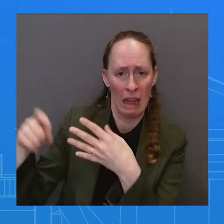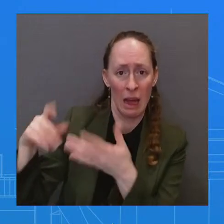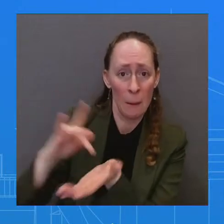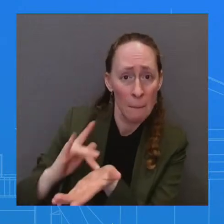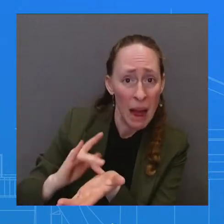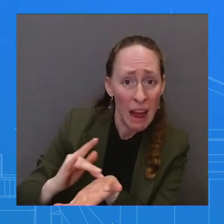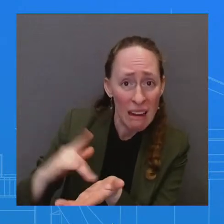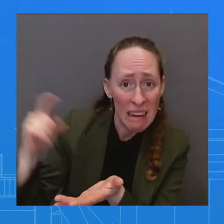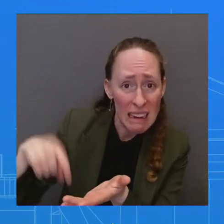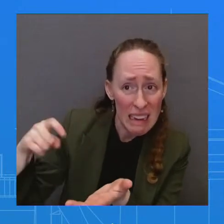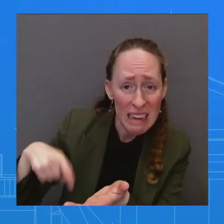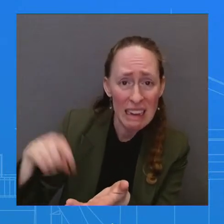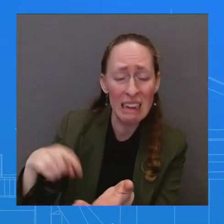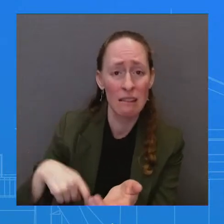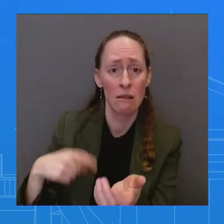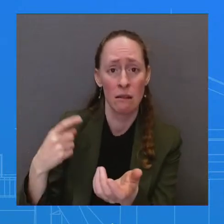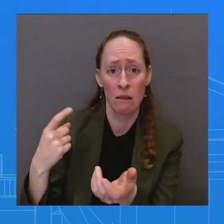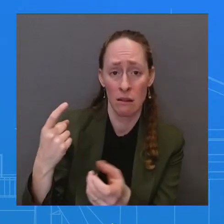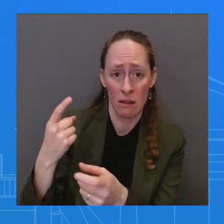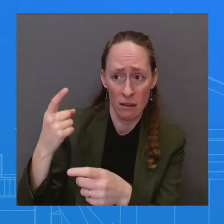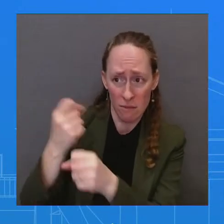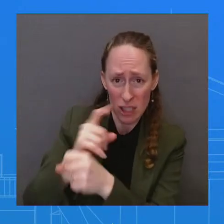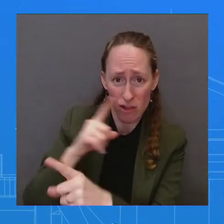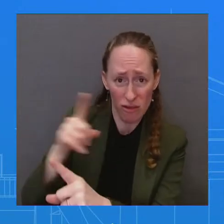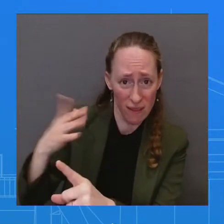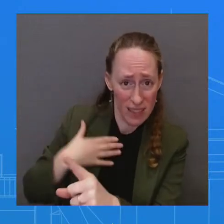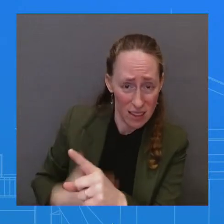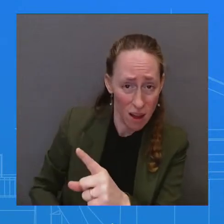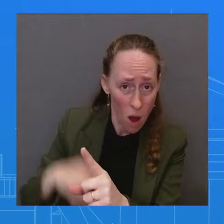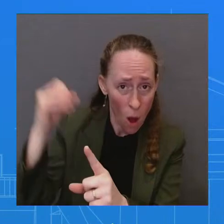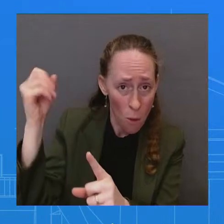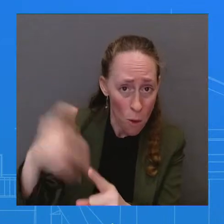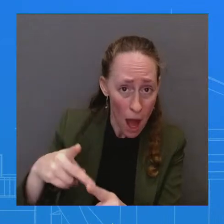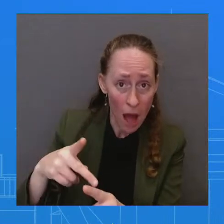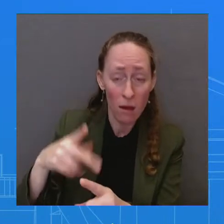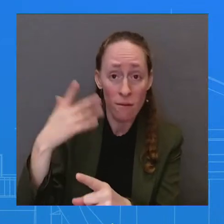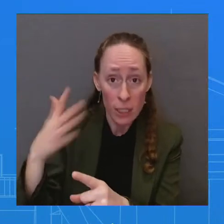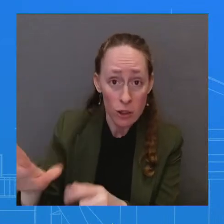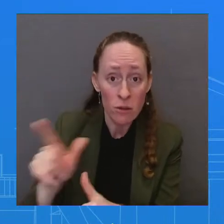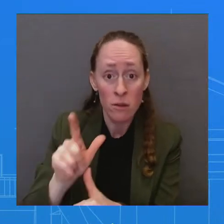Israeli officials will start to ask them in from -- about information about their captivity.